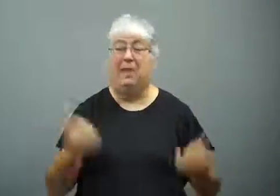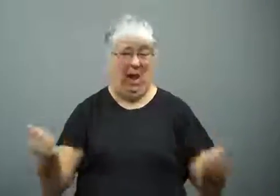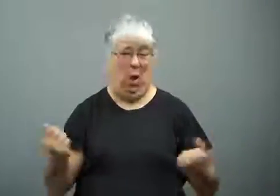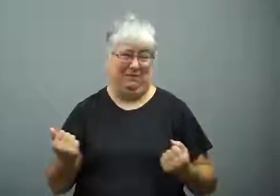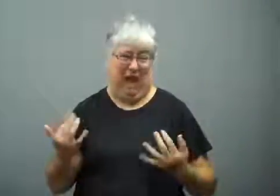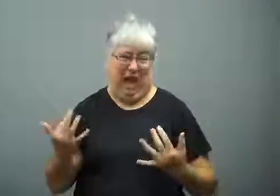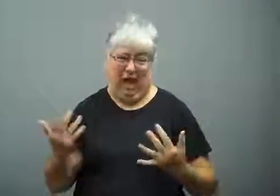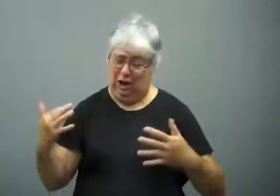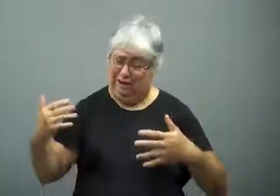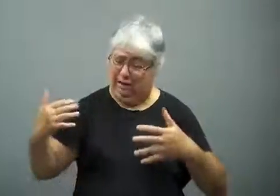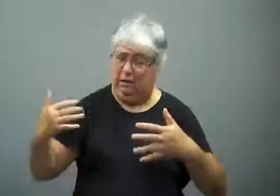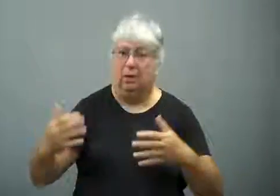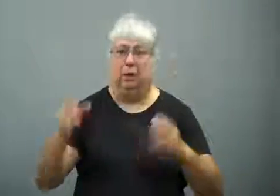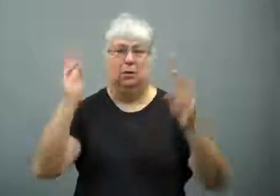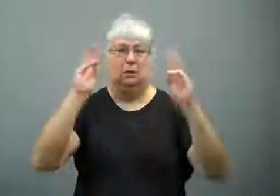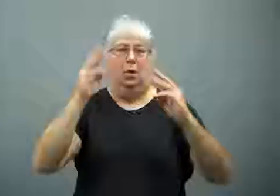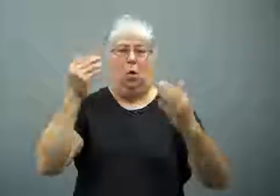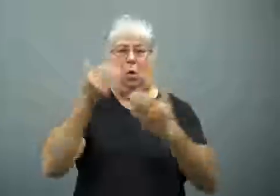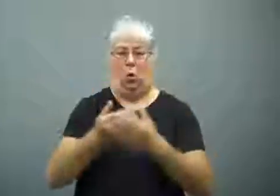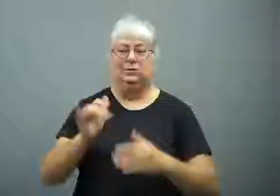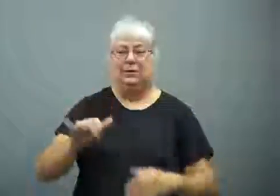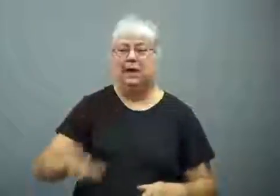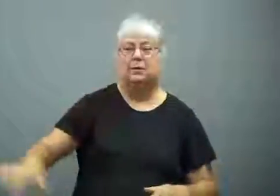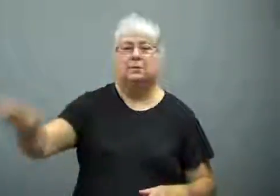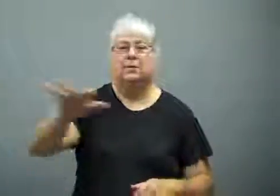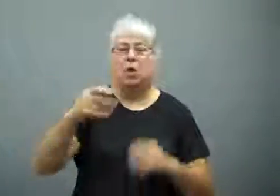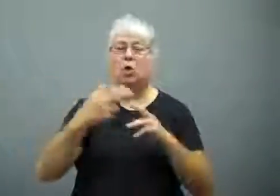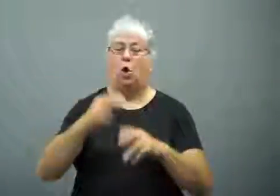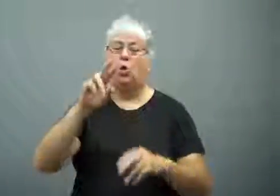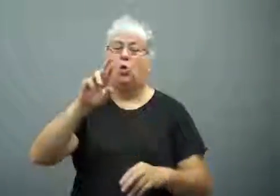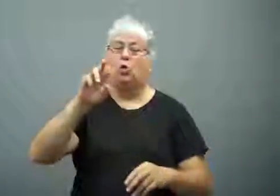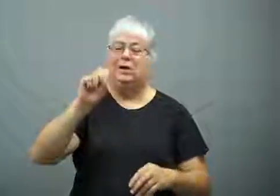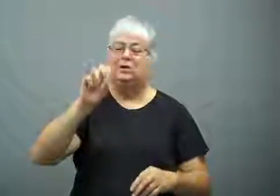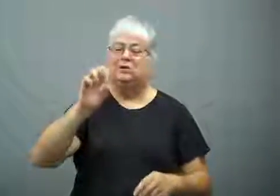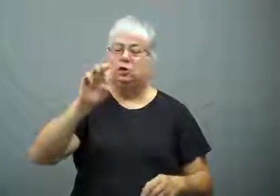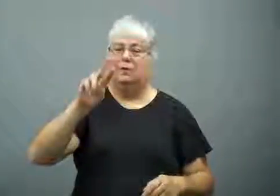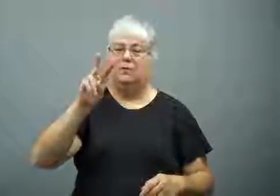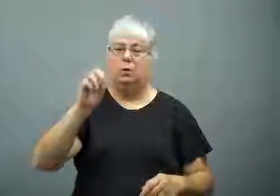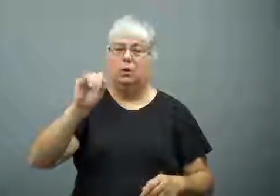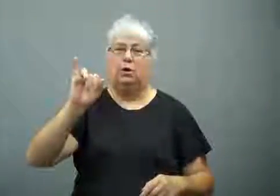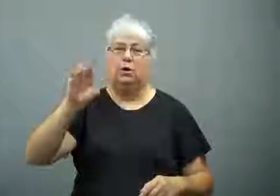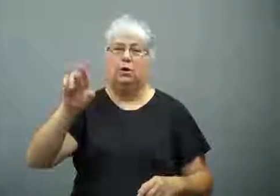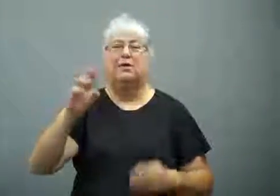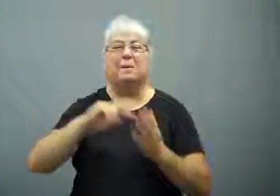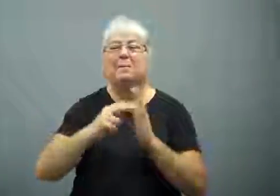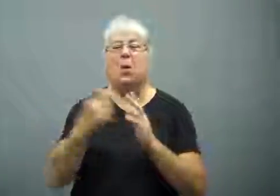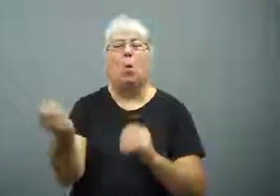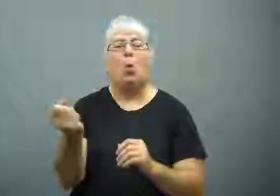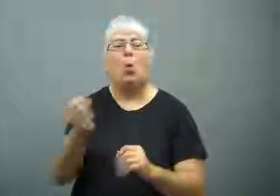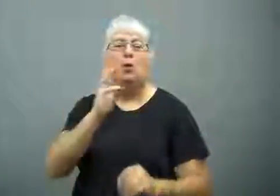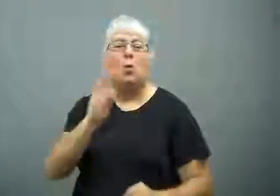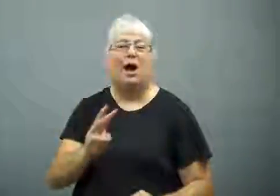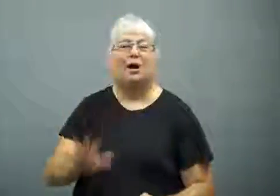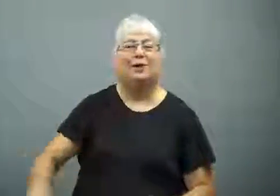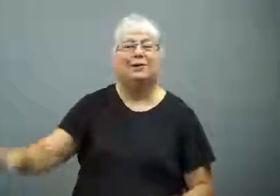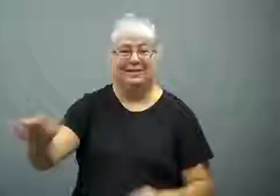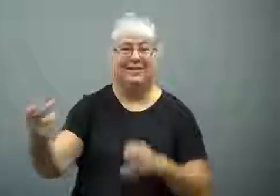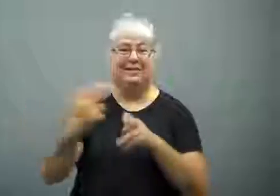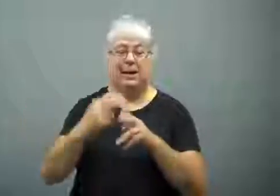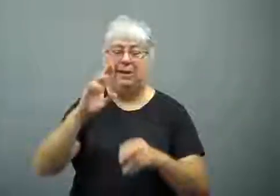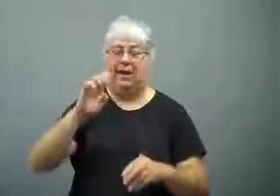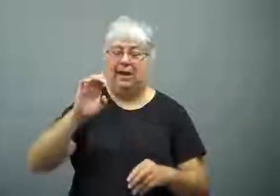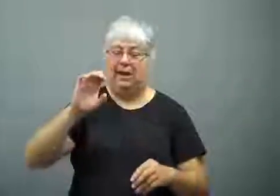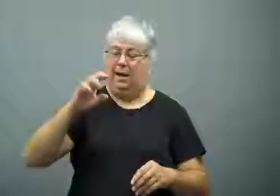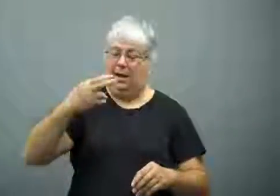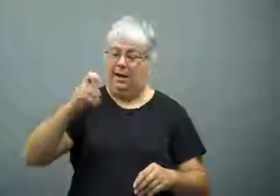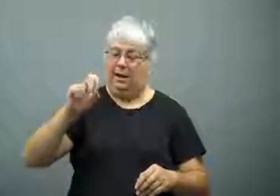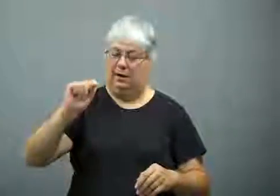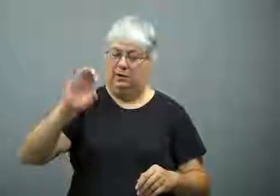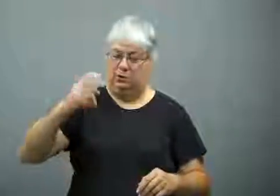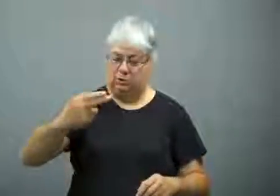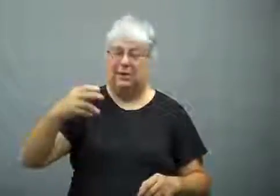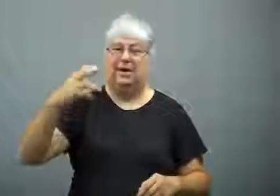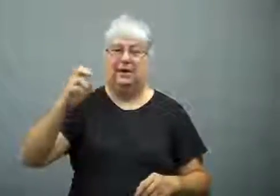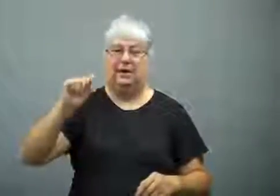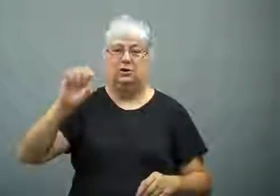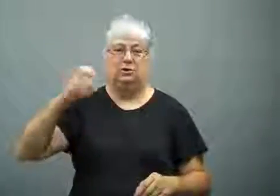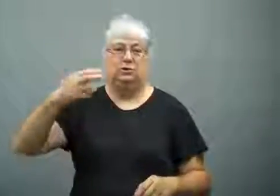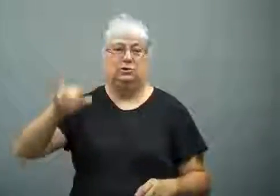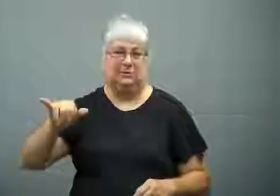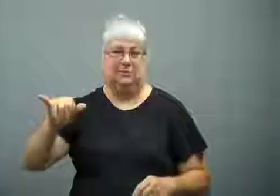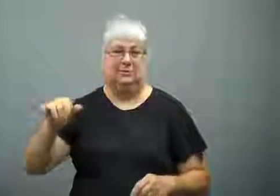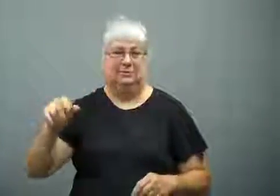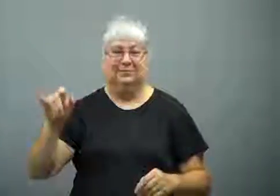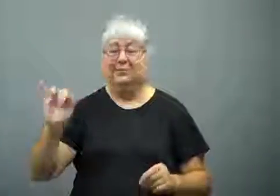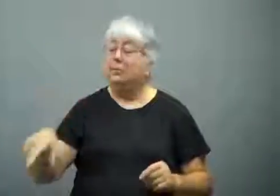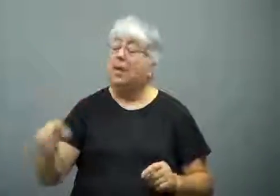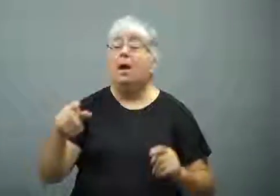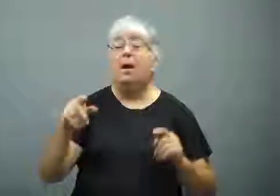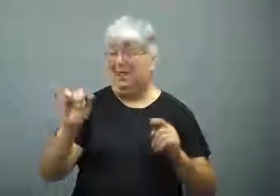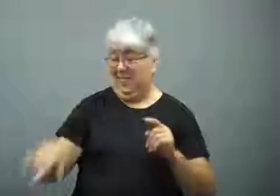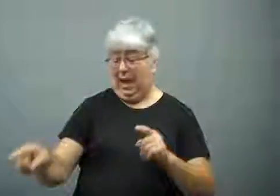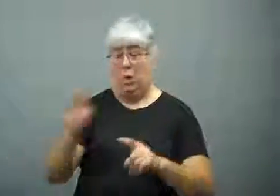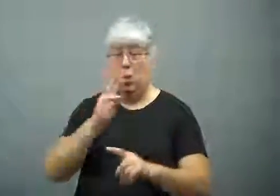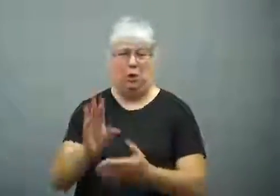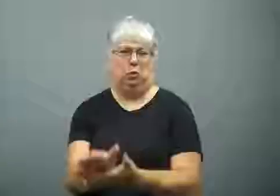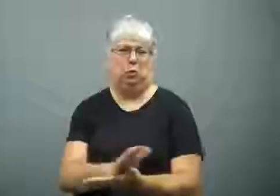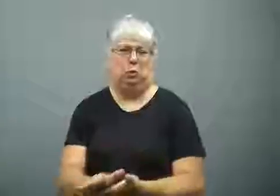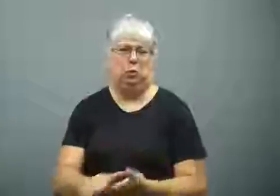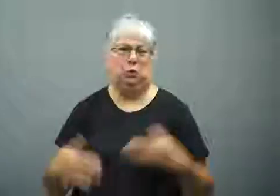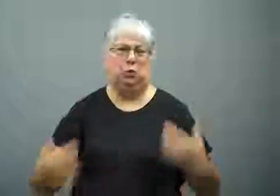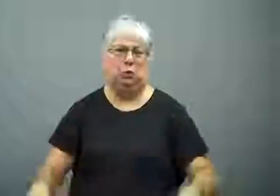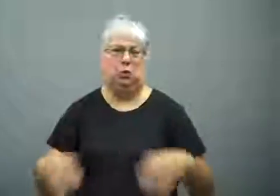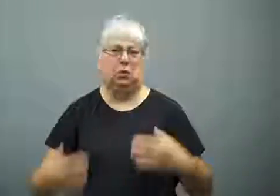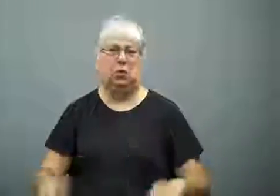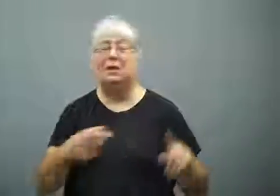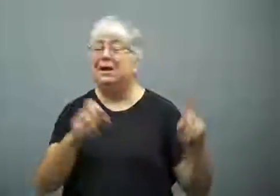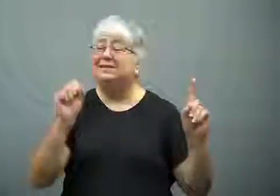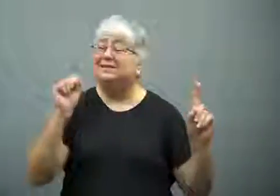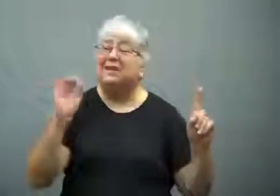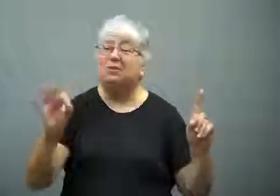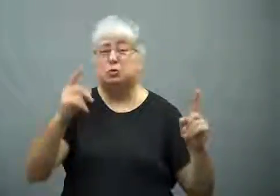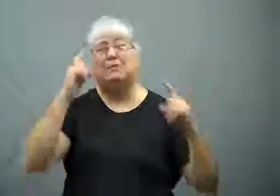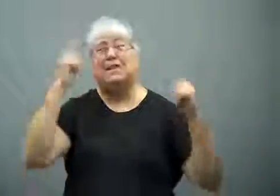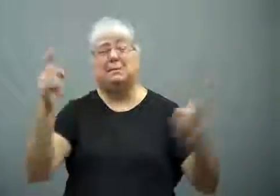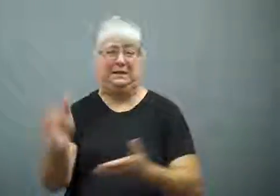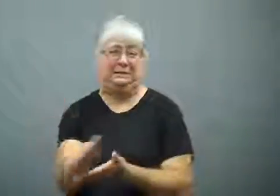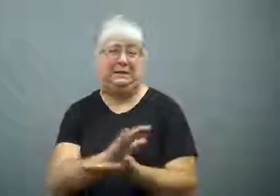The fire is getting very close to the Hetch Hetchy reservoir.